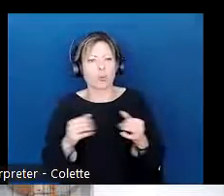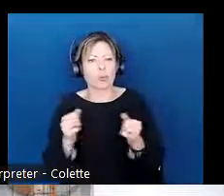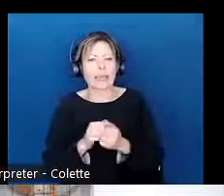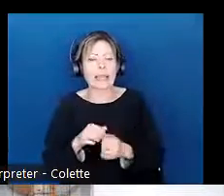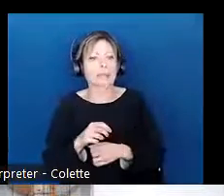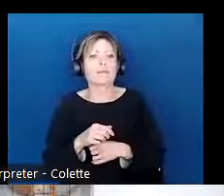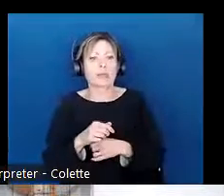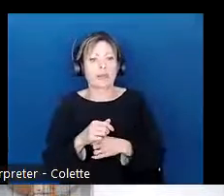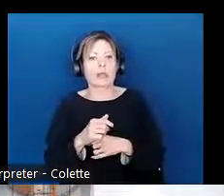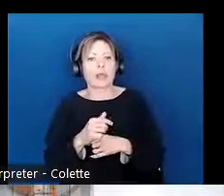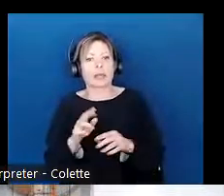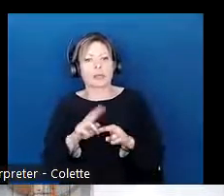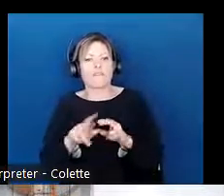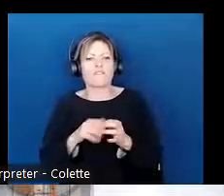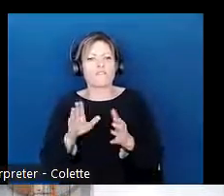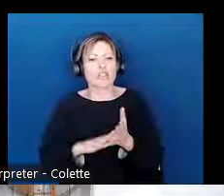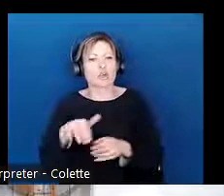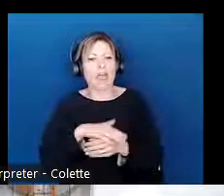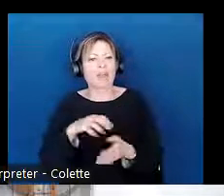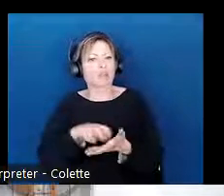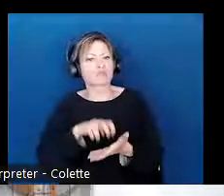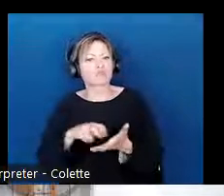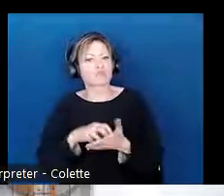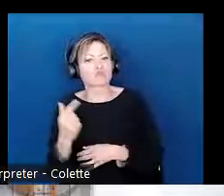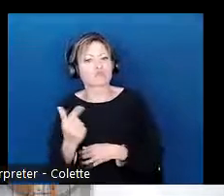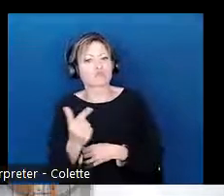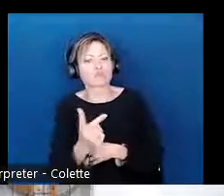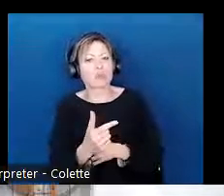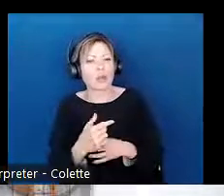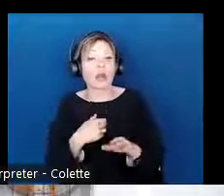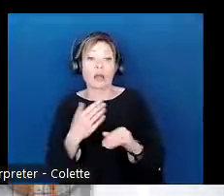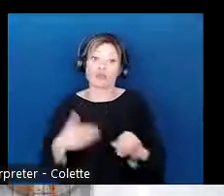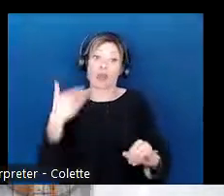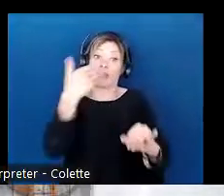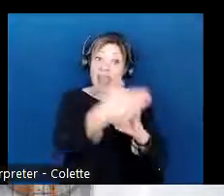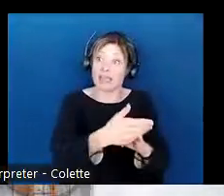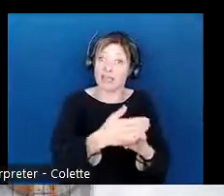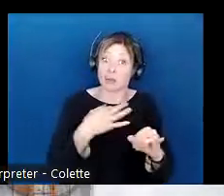long section of it um and I was right at the other end of it volunteering at Leith Hill Tower about